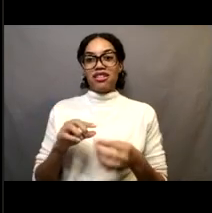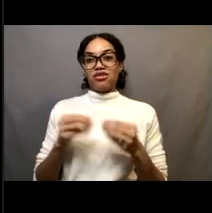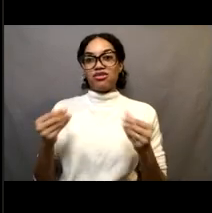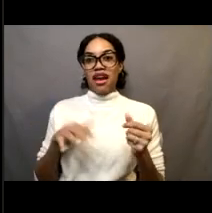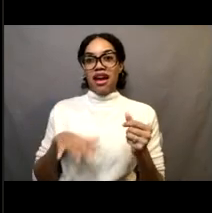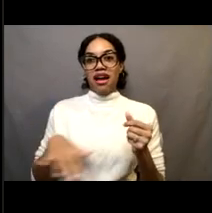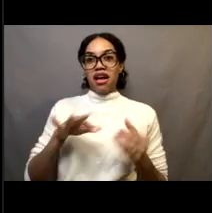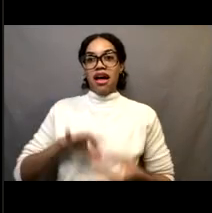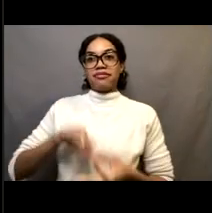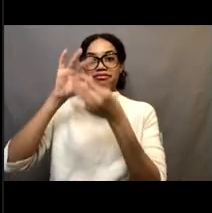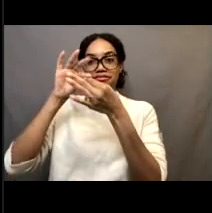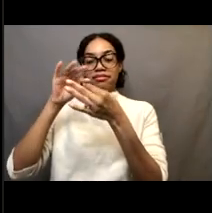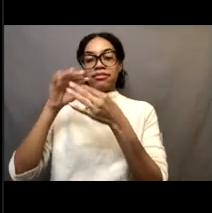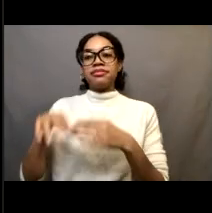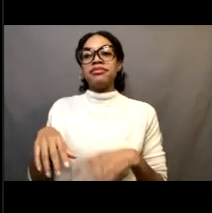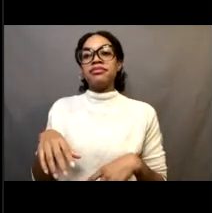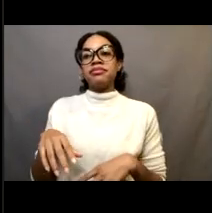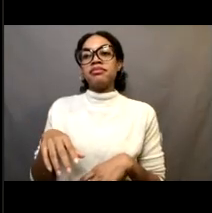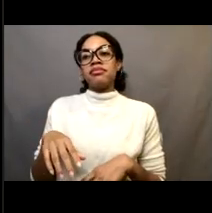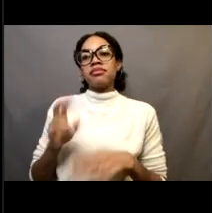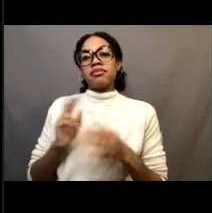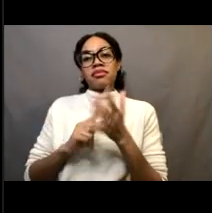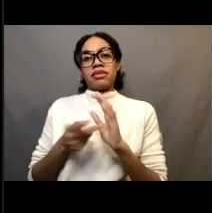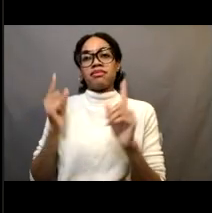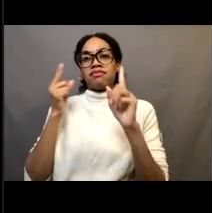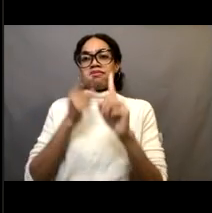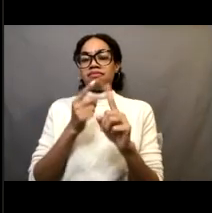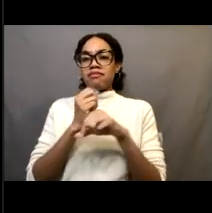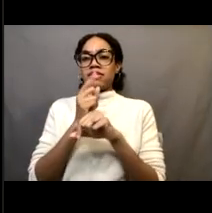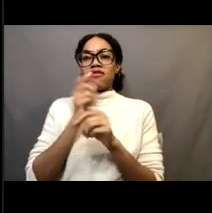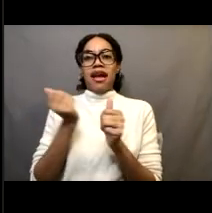or the goal to make your house as safe as it can for high winds.